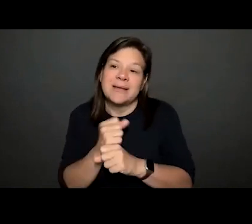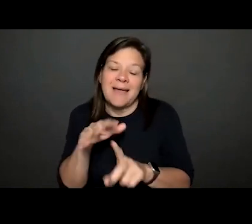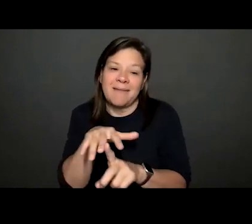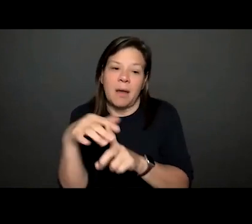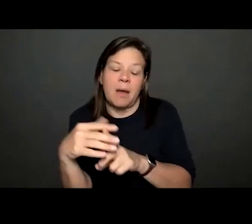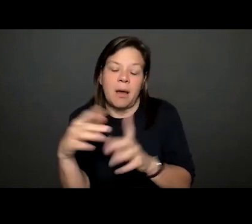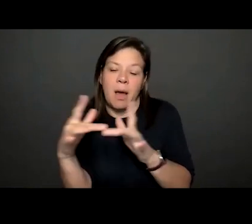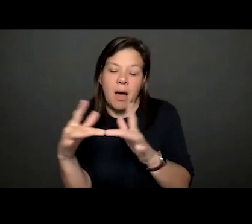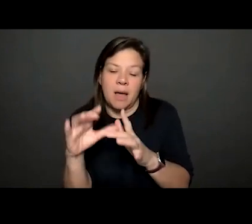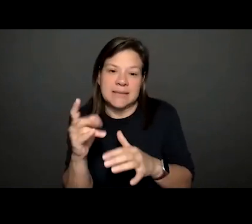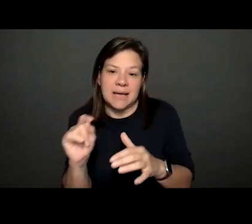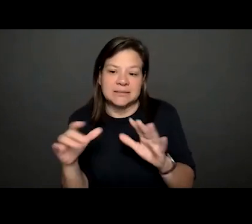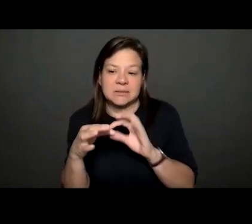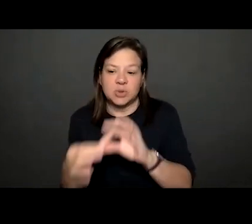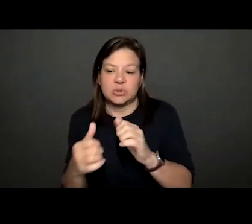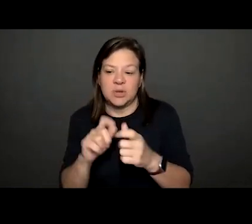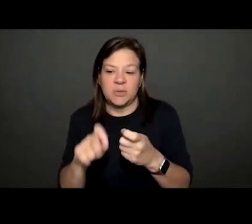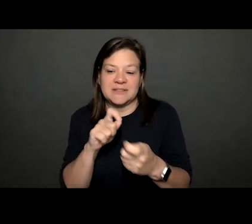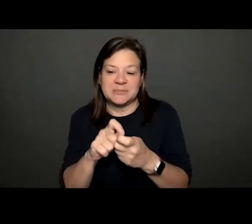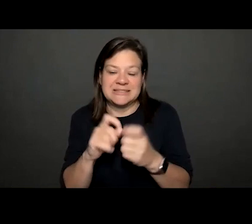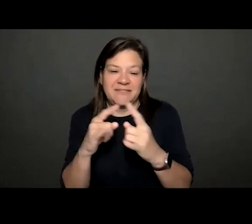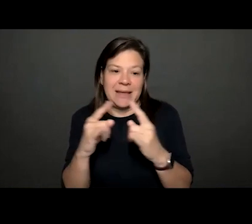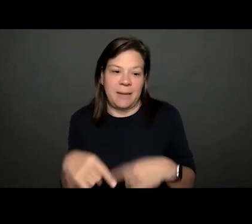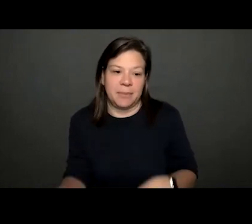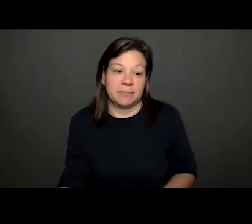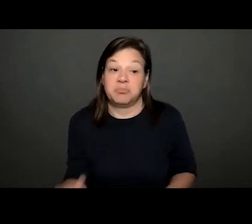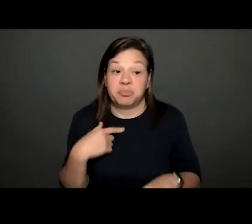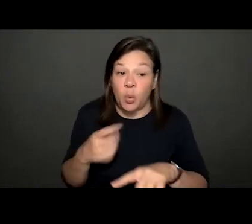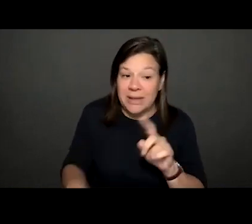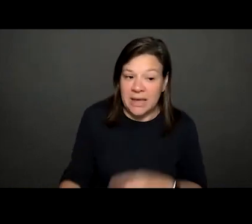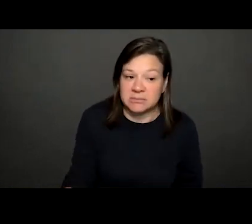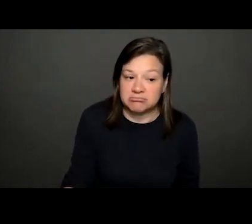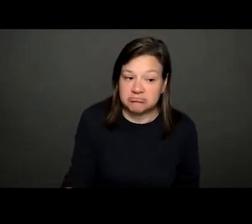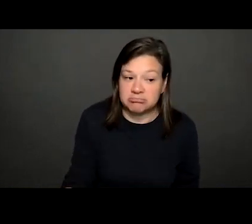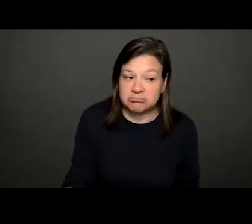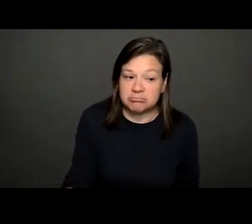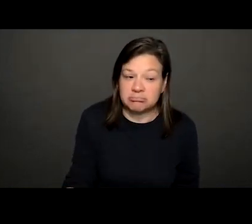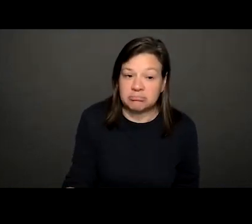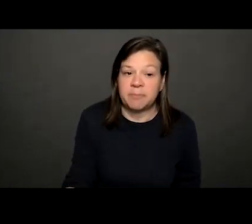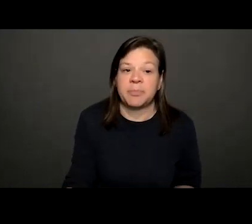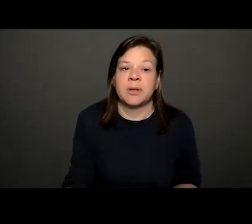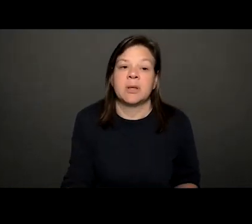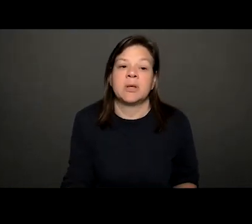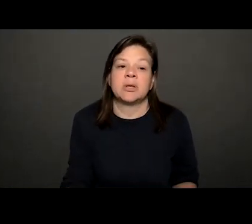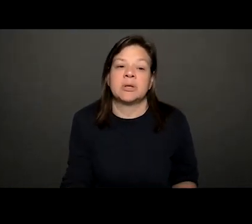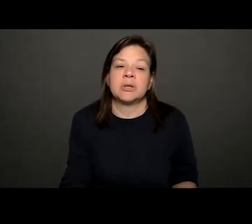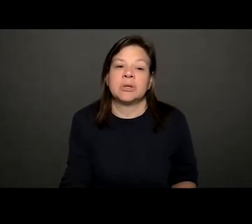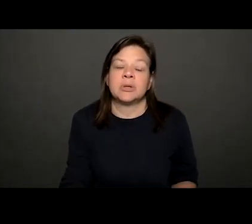WELL WE CAN'T. SO THERE IS THIS COOL FEATURE, AND YOU CLICK ON